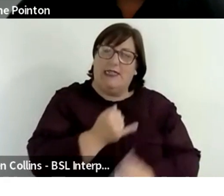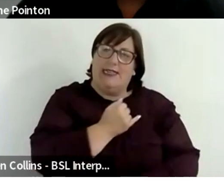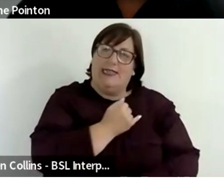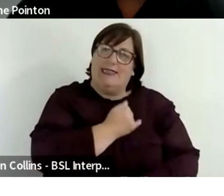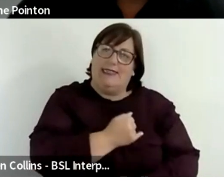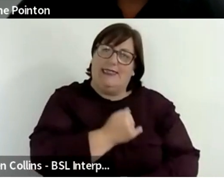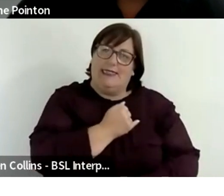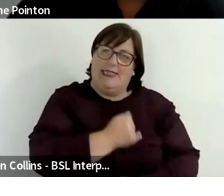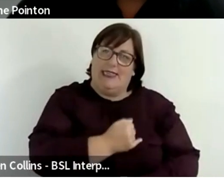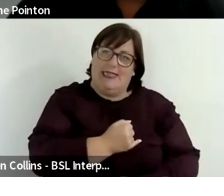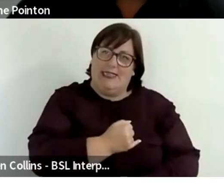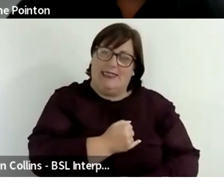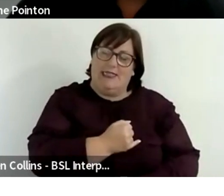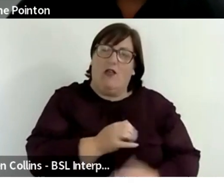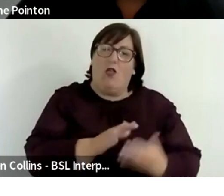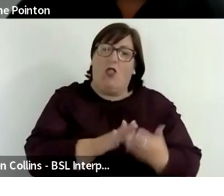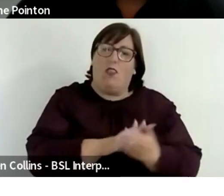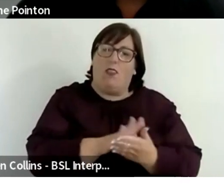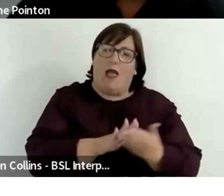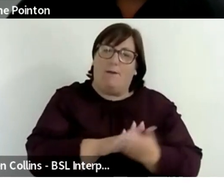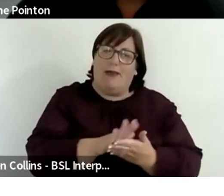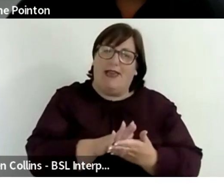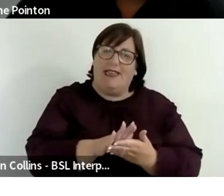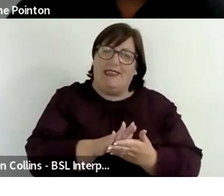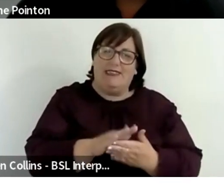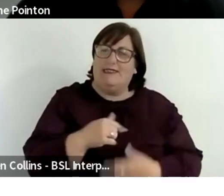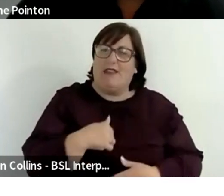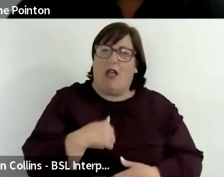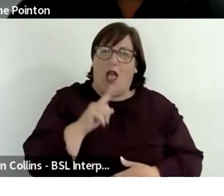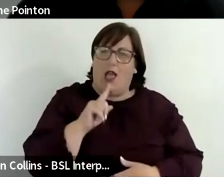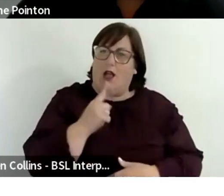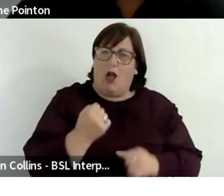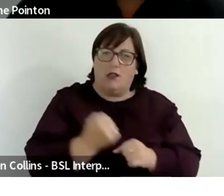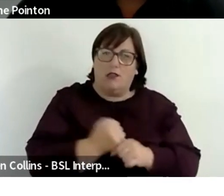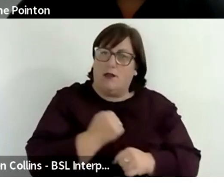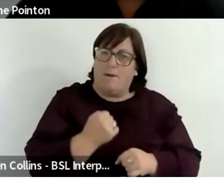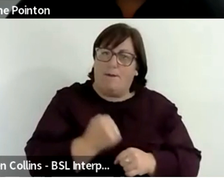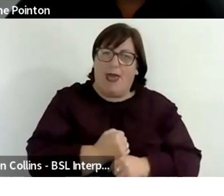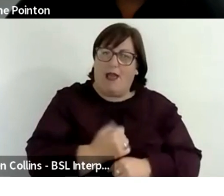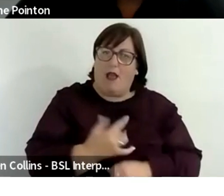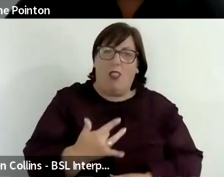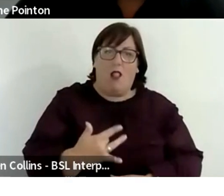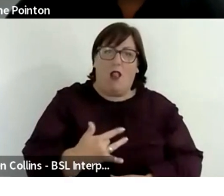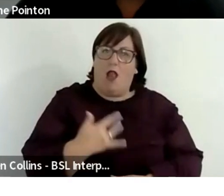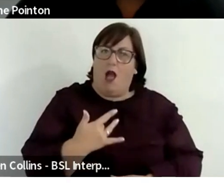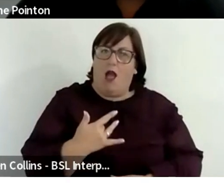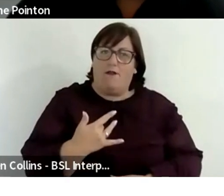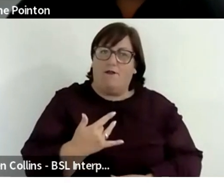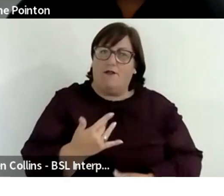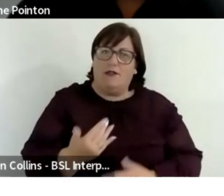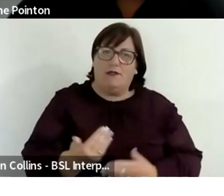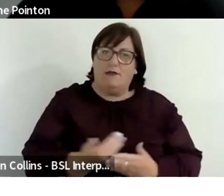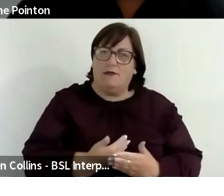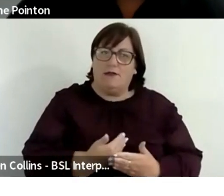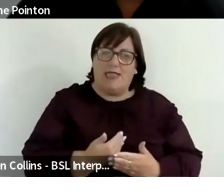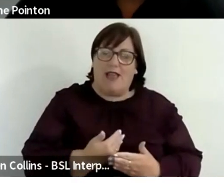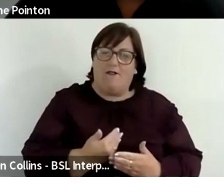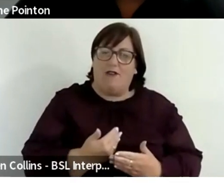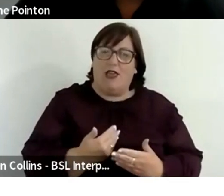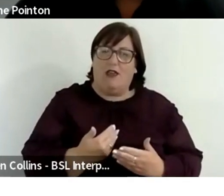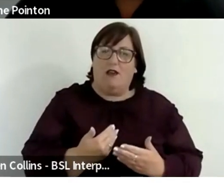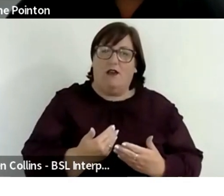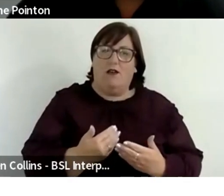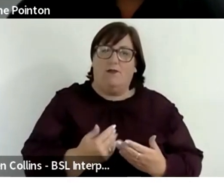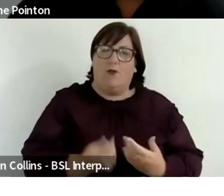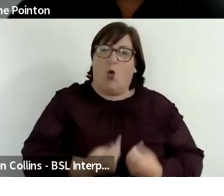enough adrenaline, it can put you in